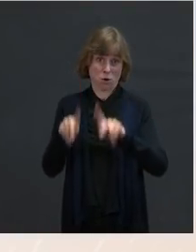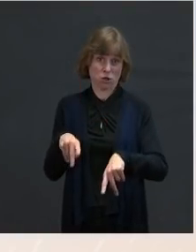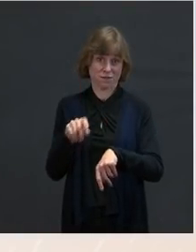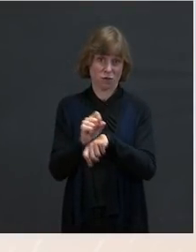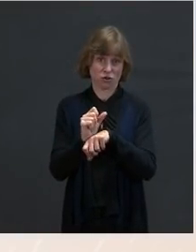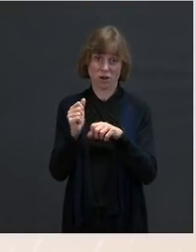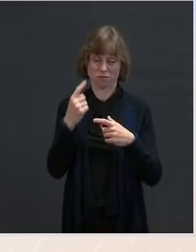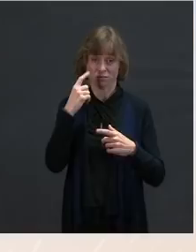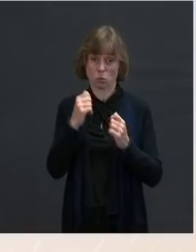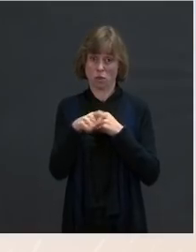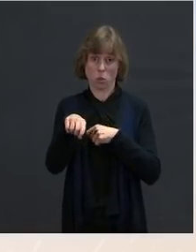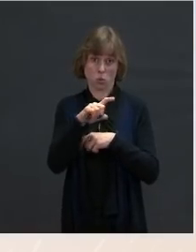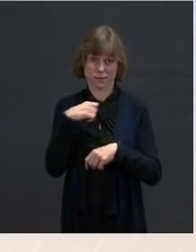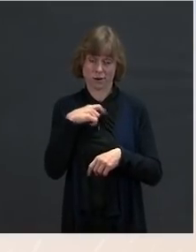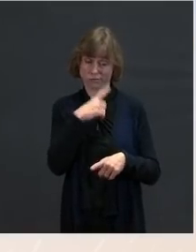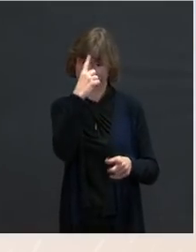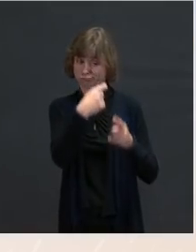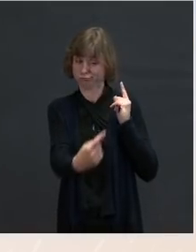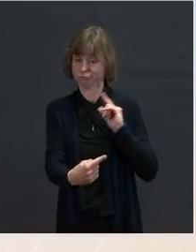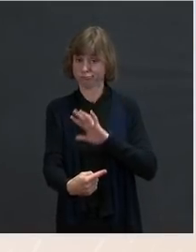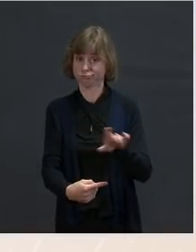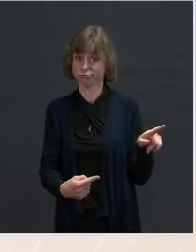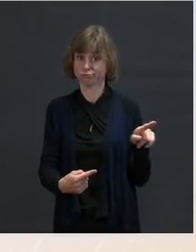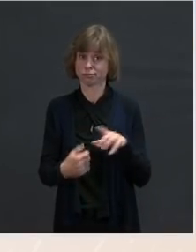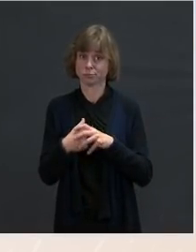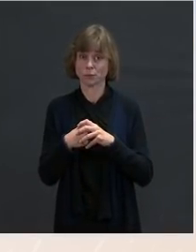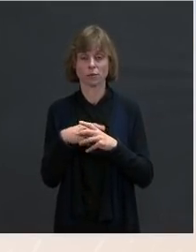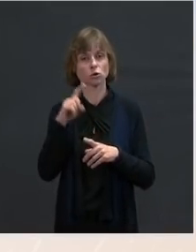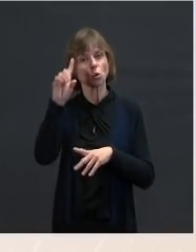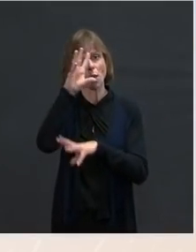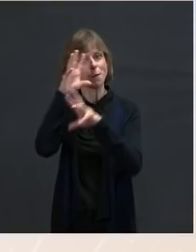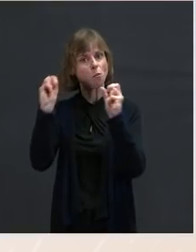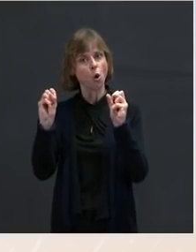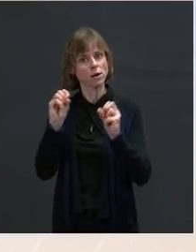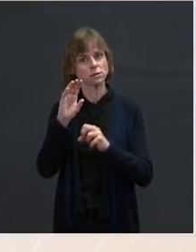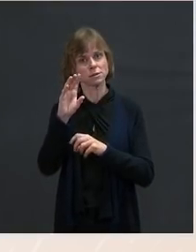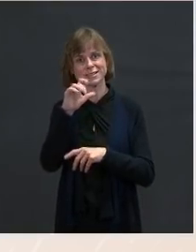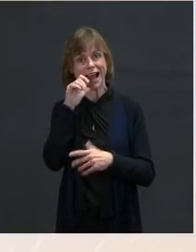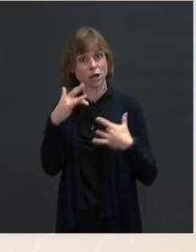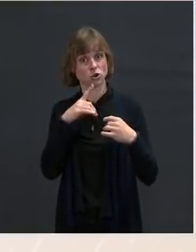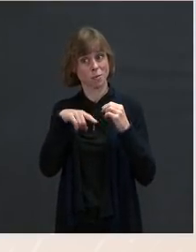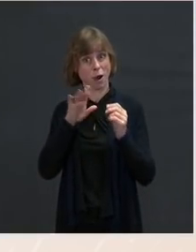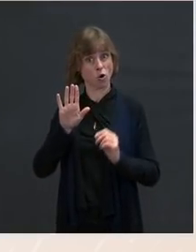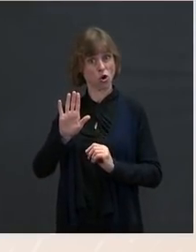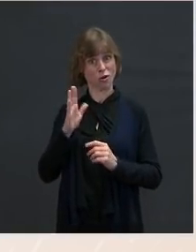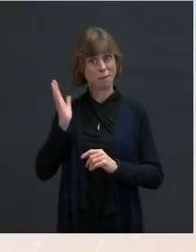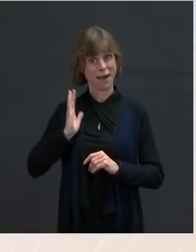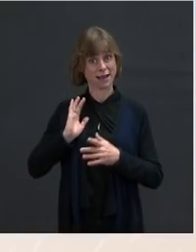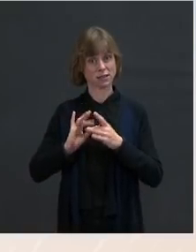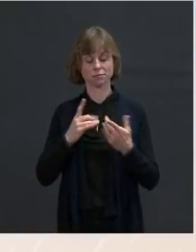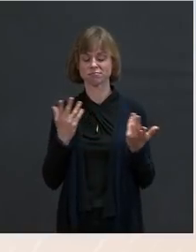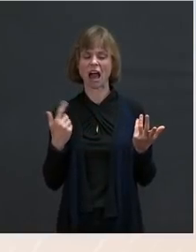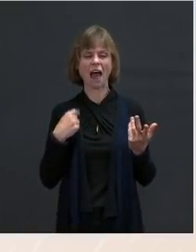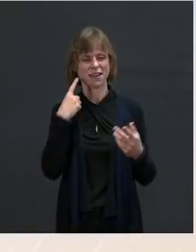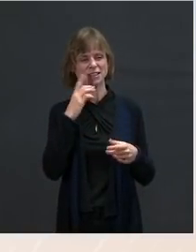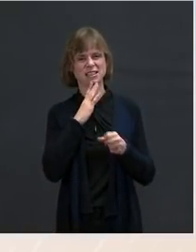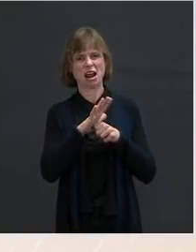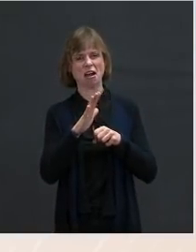The Press: So President Biden did not have any concerns about her past statements? Ms. Psaki: I think I'll leave it at what I've said so far. Go ahead. The Press: I have one more. Just more housekeeping.